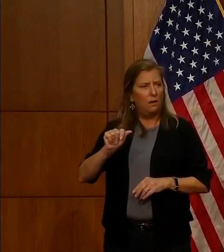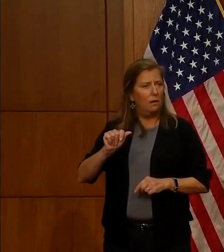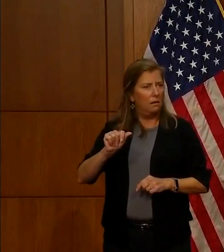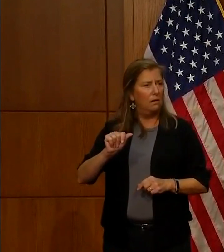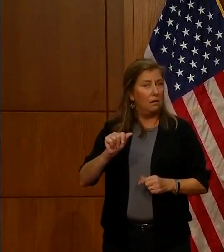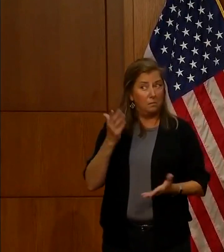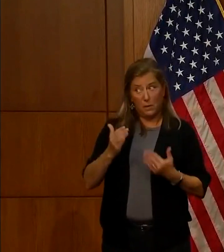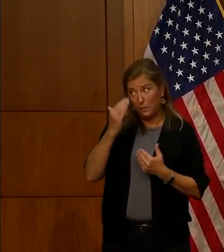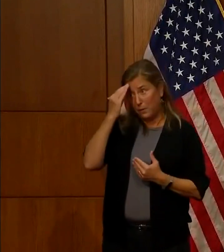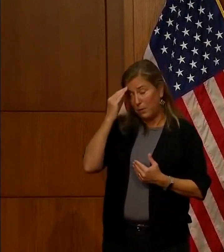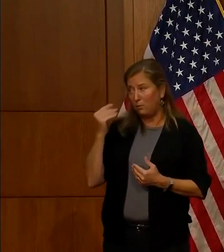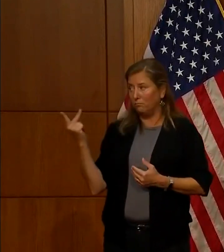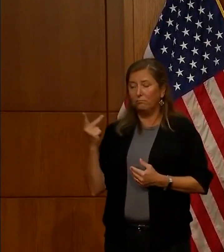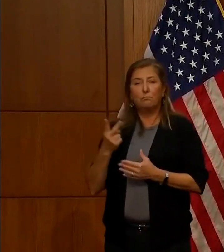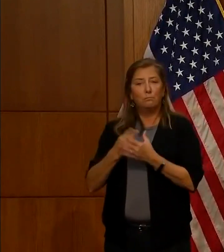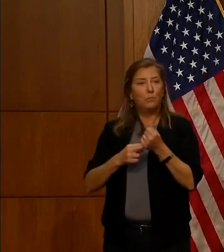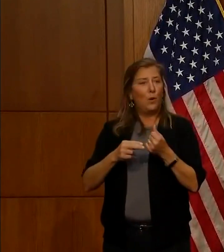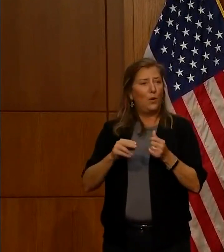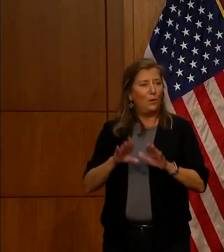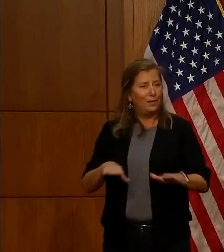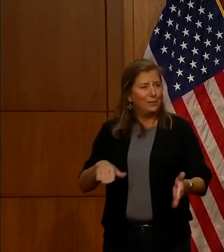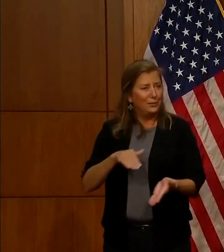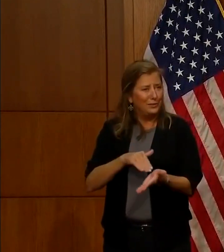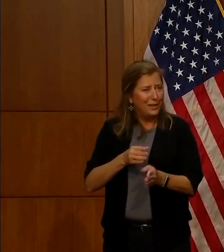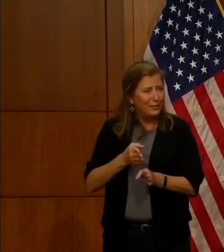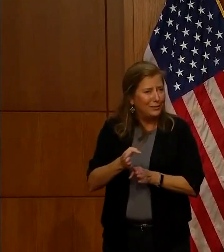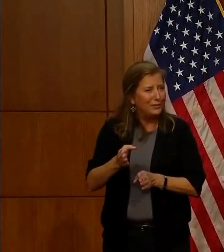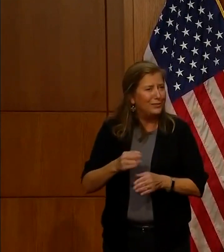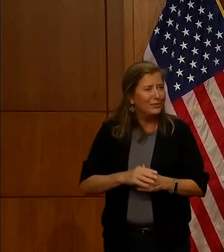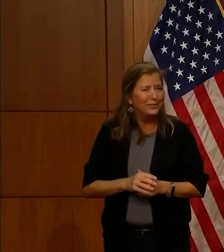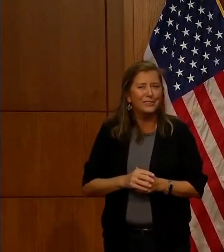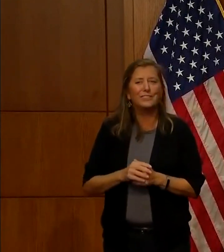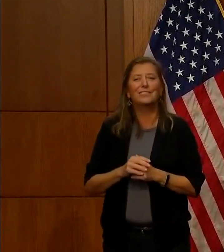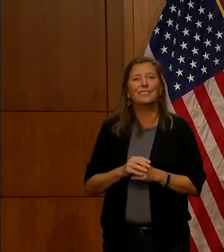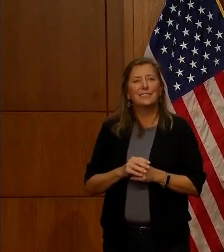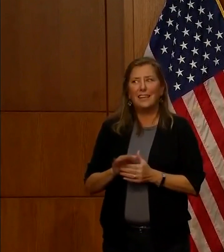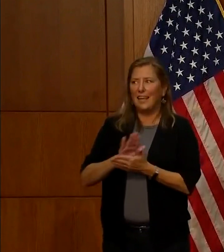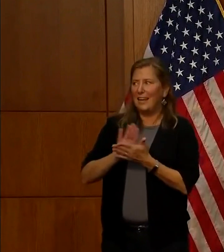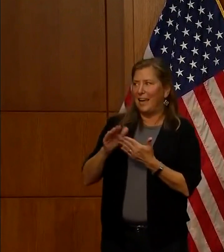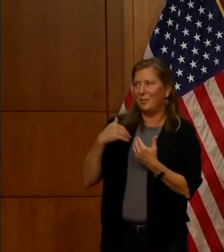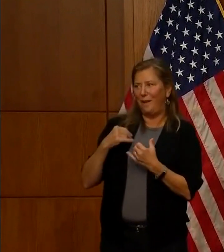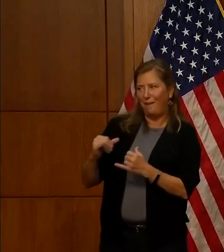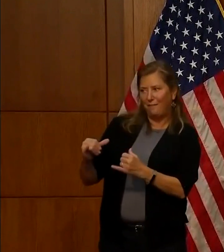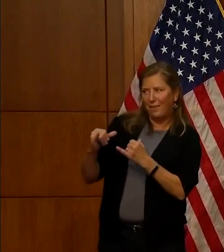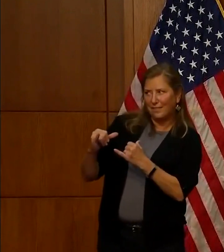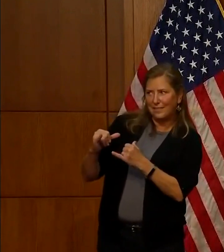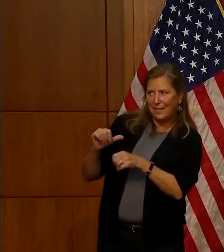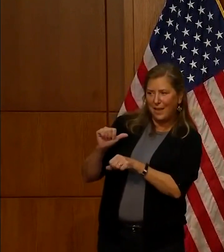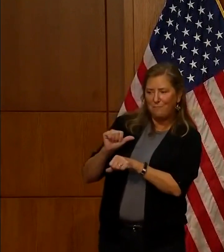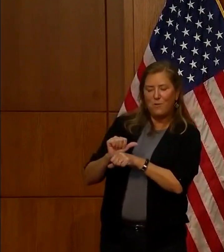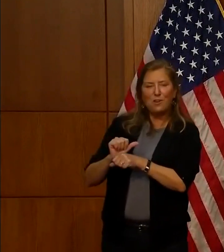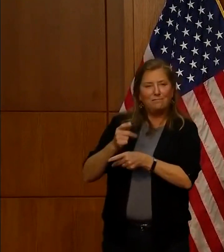THANK DR BOLA AS YOU MAY KNOW HOW- DOCTOR WILL AND I ARE BOTH